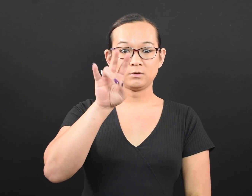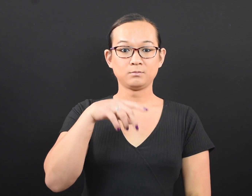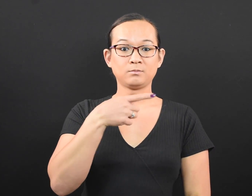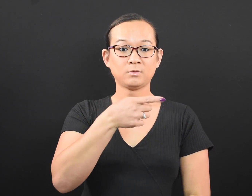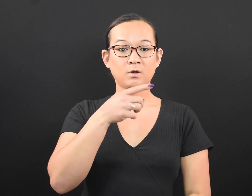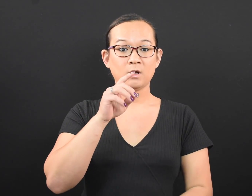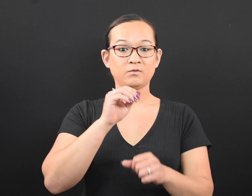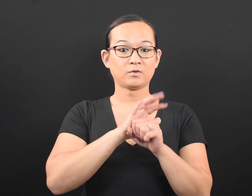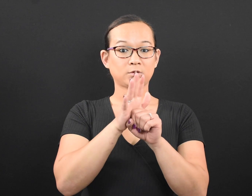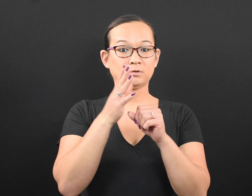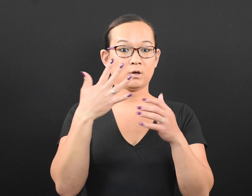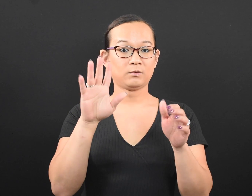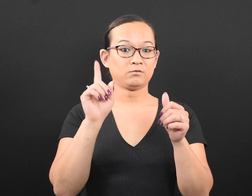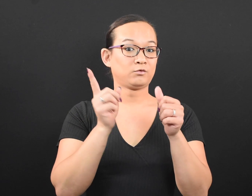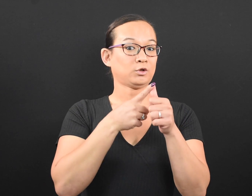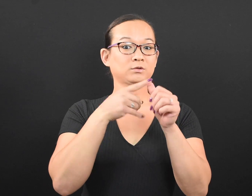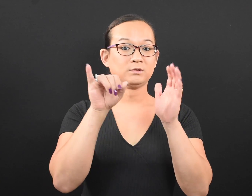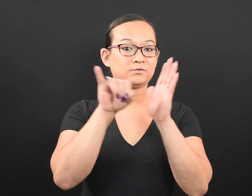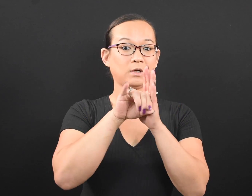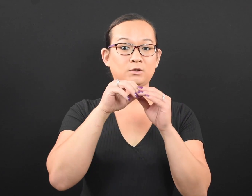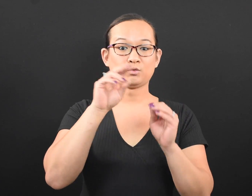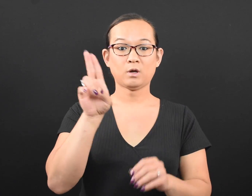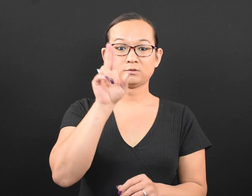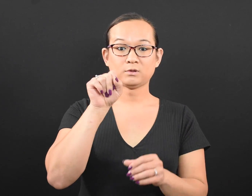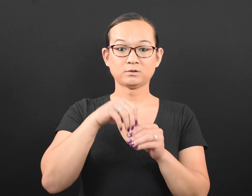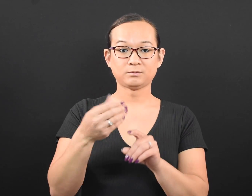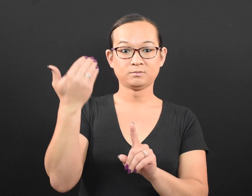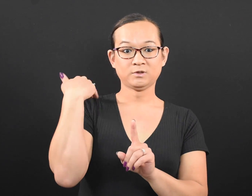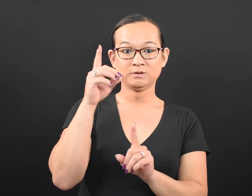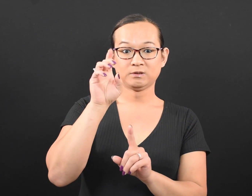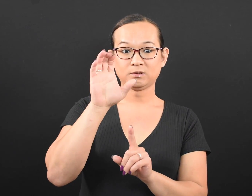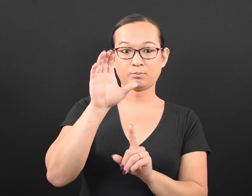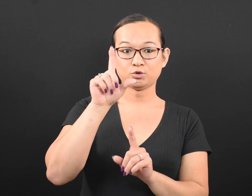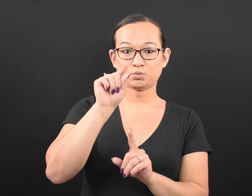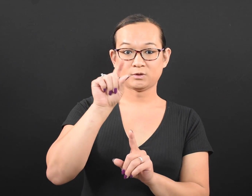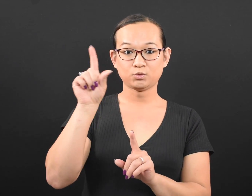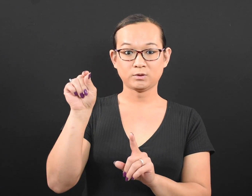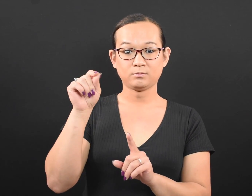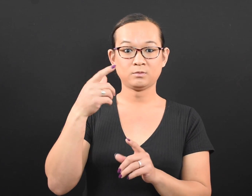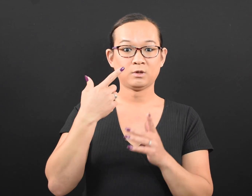identified in the US in December 2020. It was initially detected in the UK.